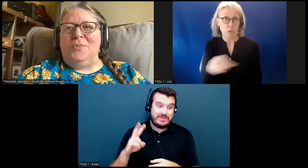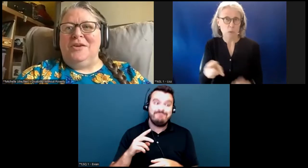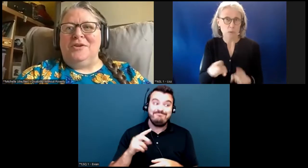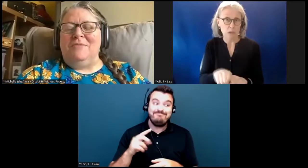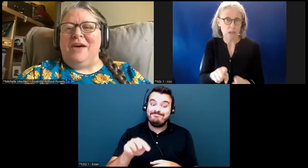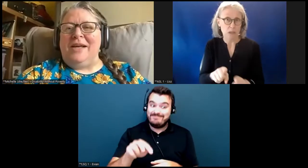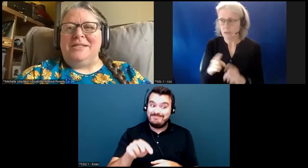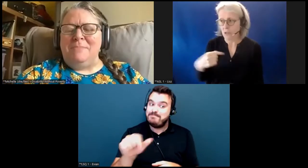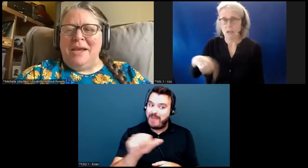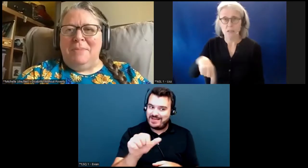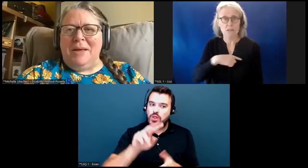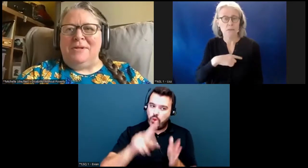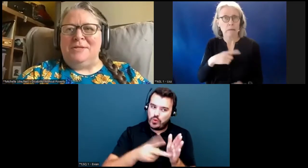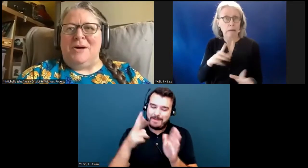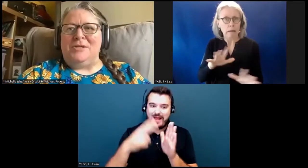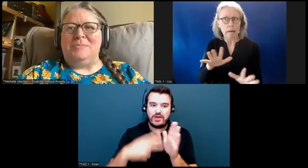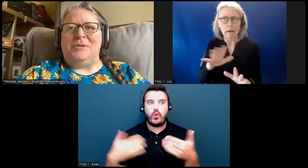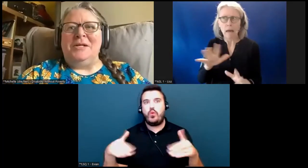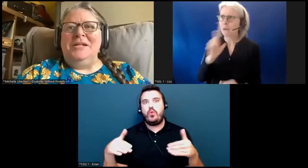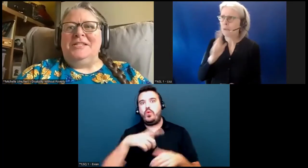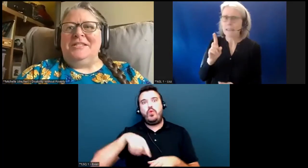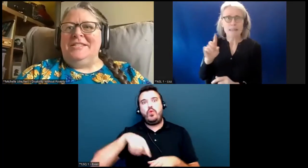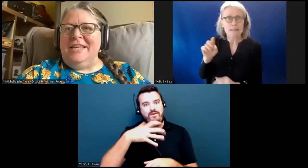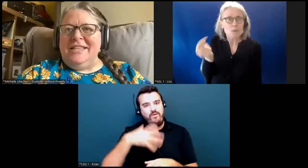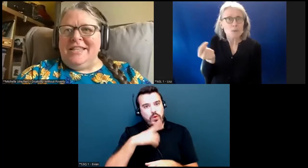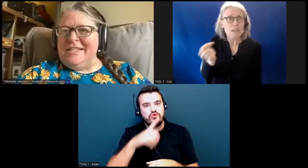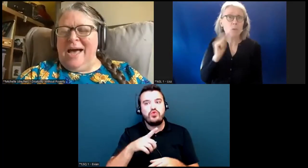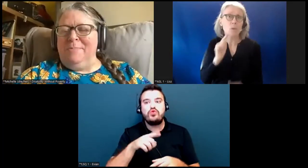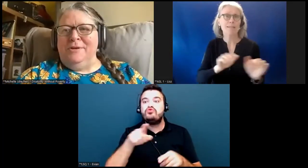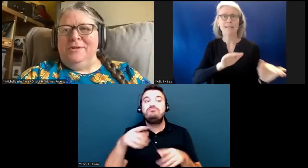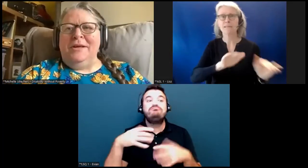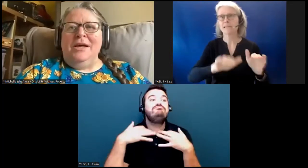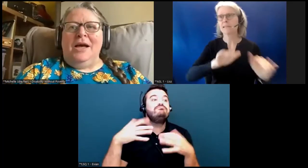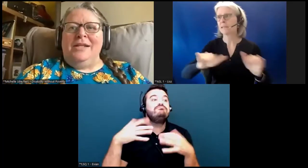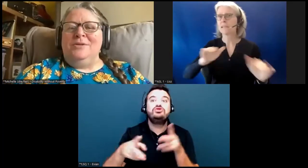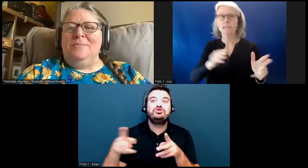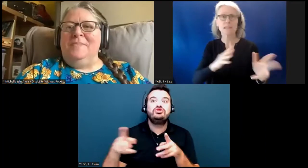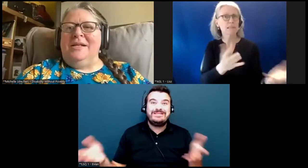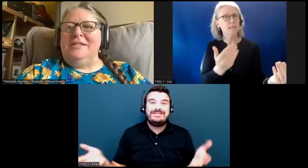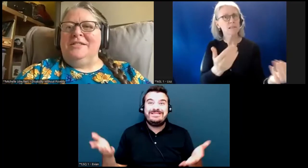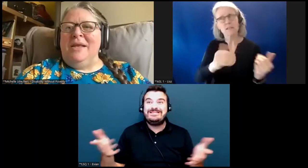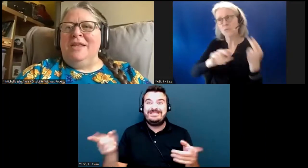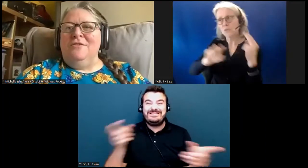WE COULD INVITE AS MANY PEOPLE AS POSSIBLE TO SEE THIS HAPPEN AND TO -- MANY OF YOU I